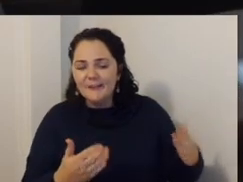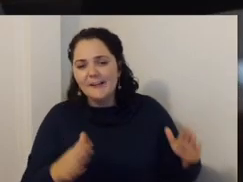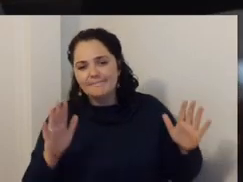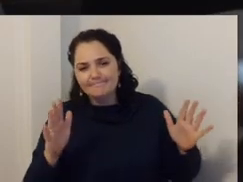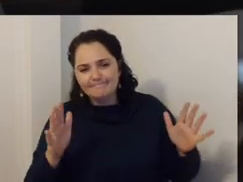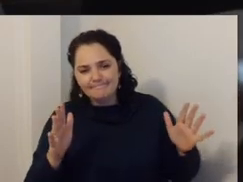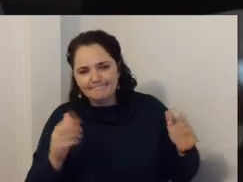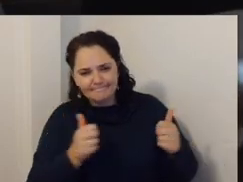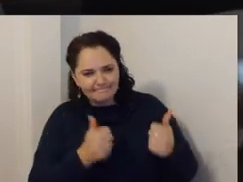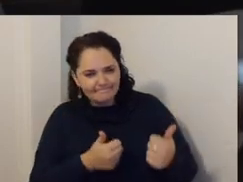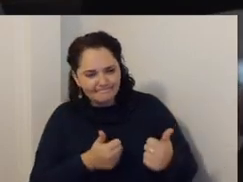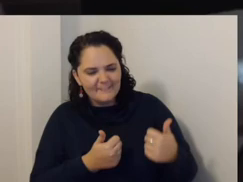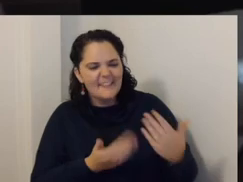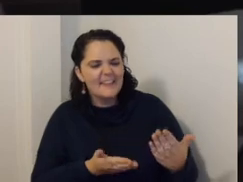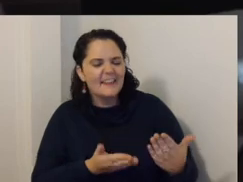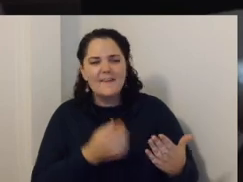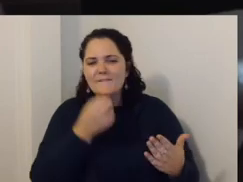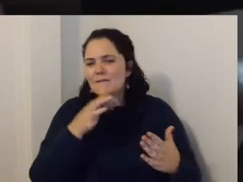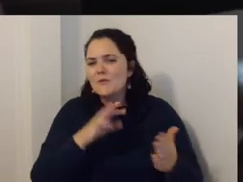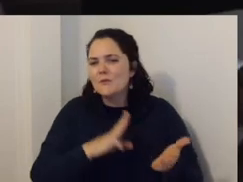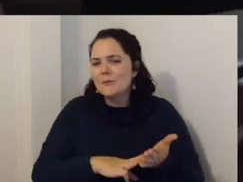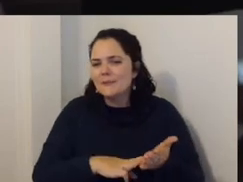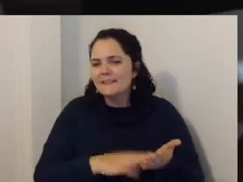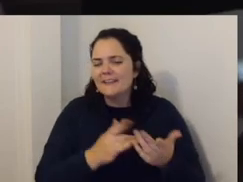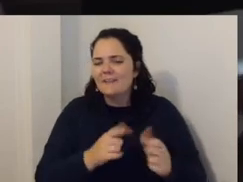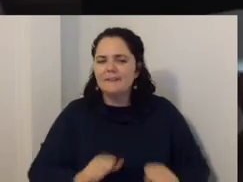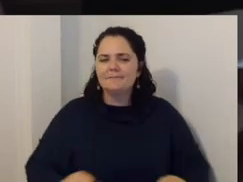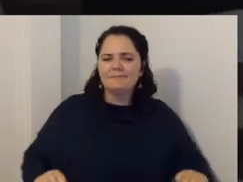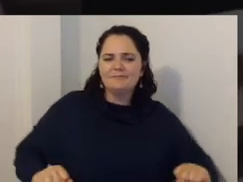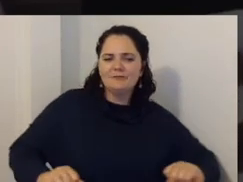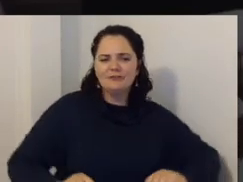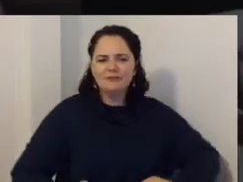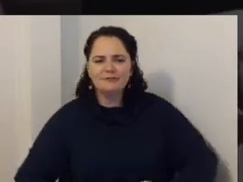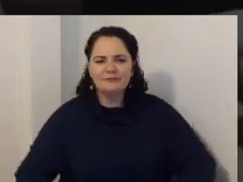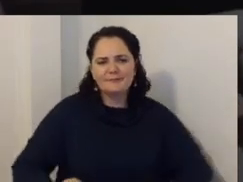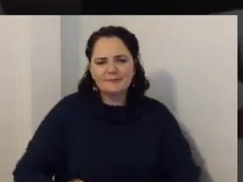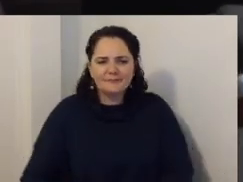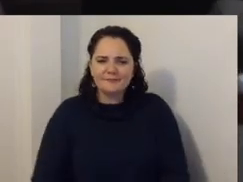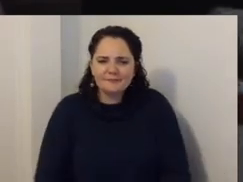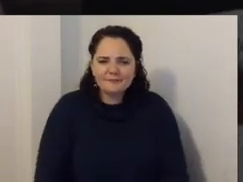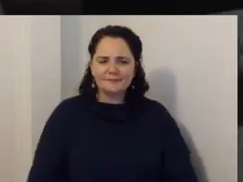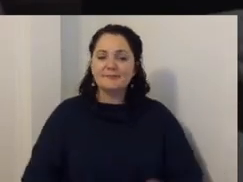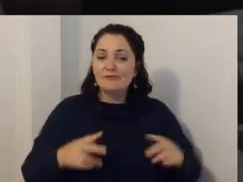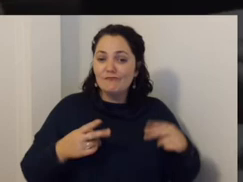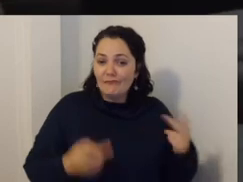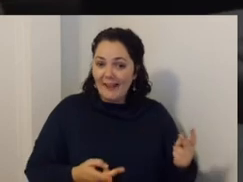them a little uh just a minute or two here to shake it out and relax before we go into the